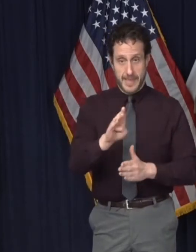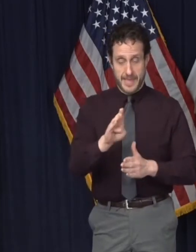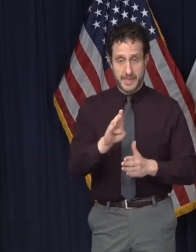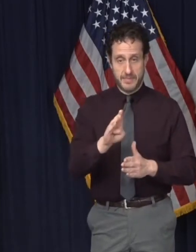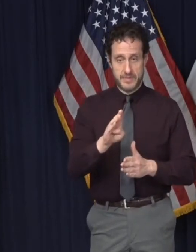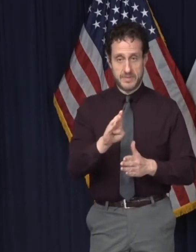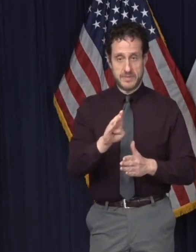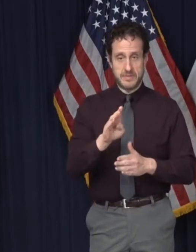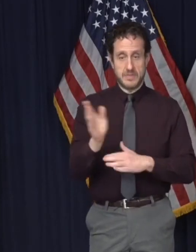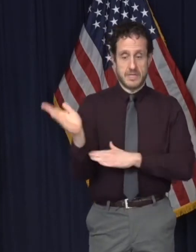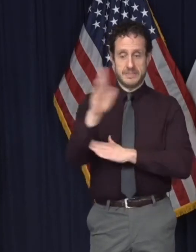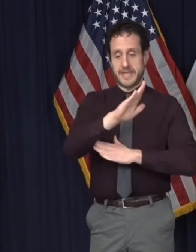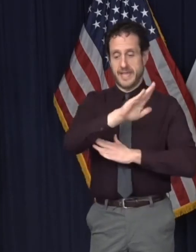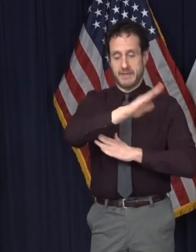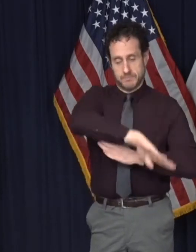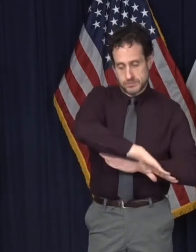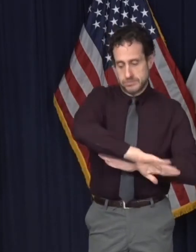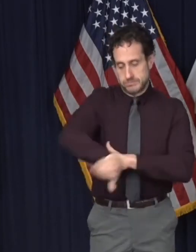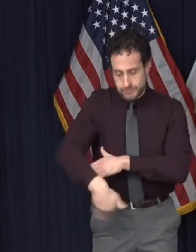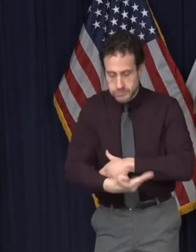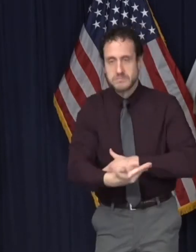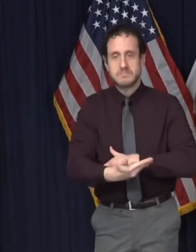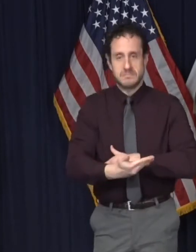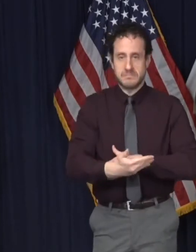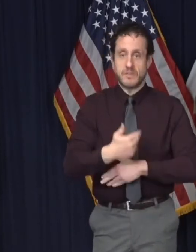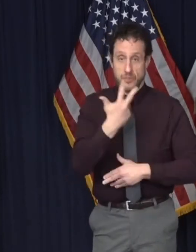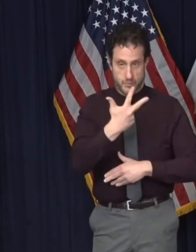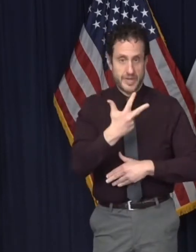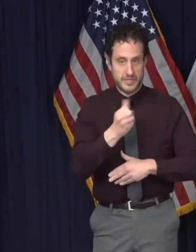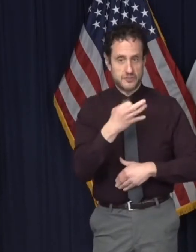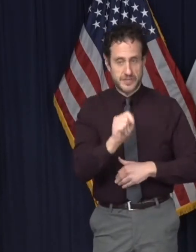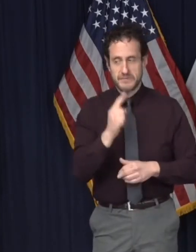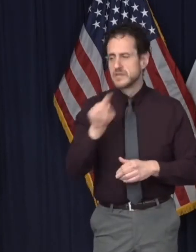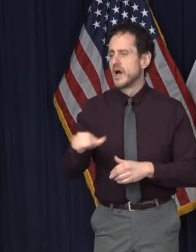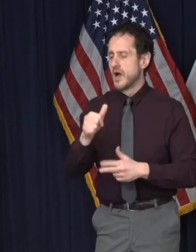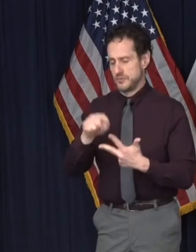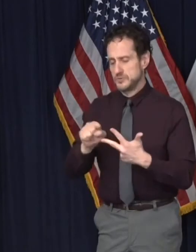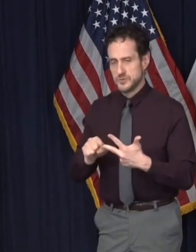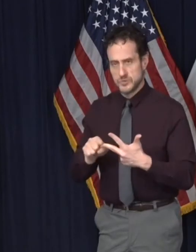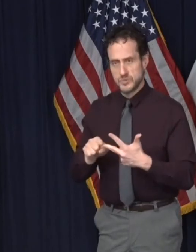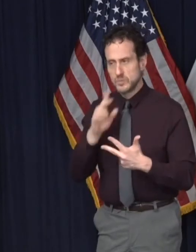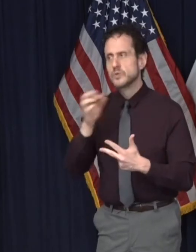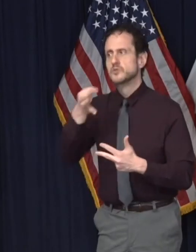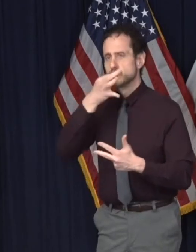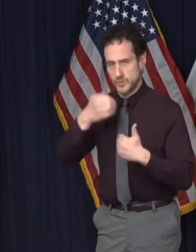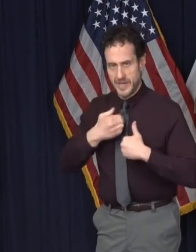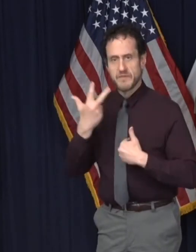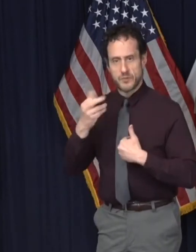AT ONE OF OUR STATE LABS WITH THE OTHER TWO MOVING TO MATCH THEIR CAPACITY SOON AND MORE